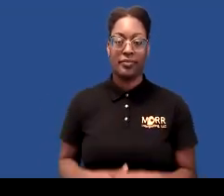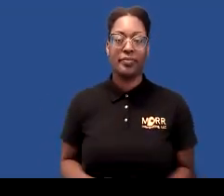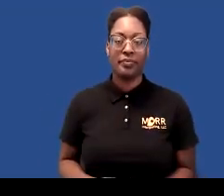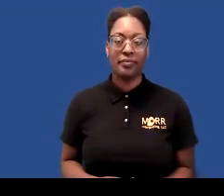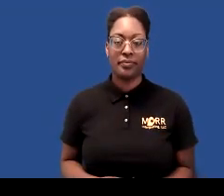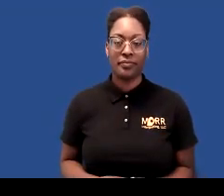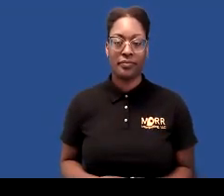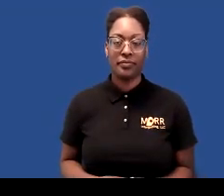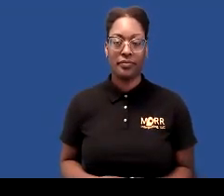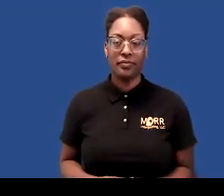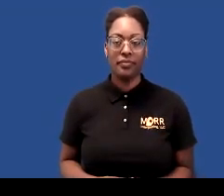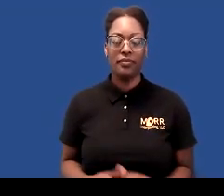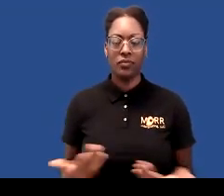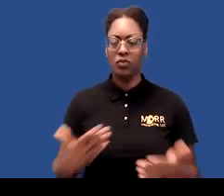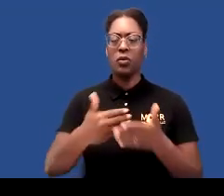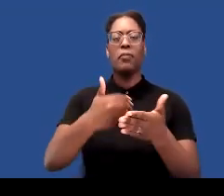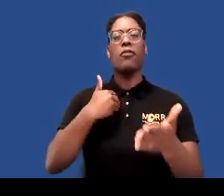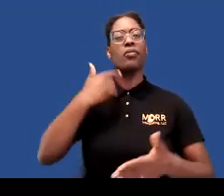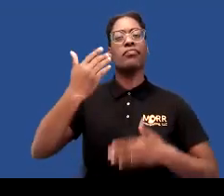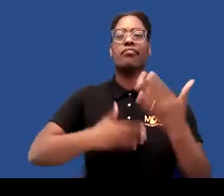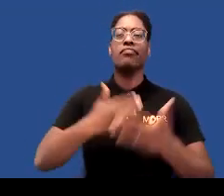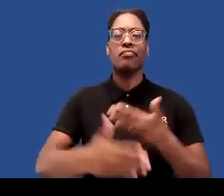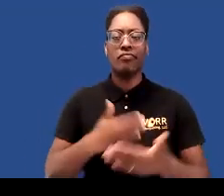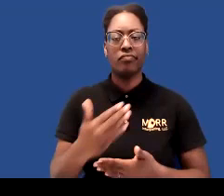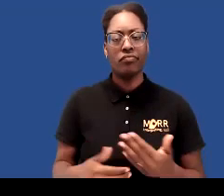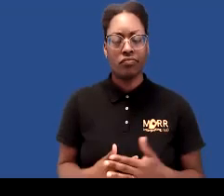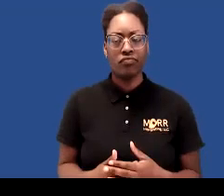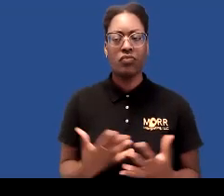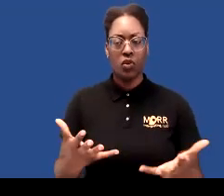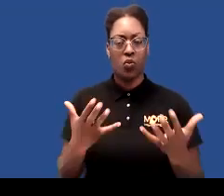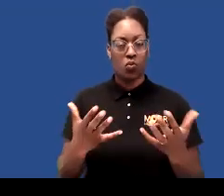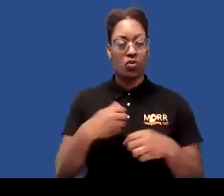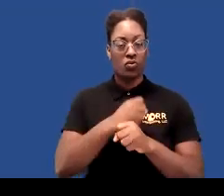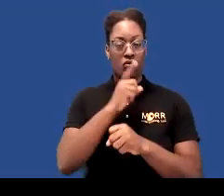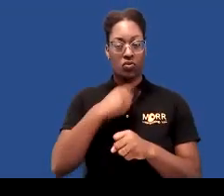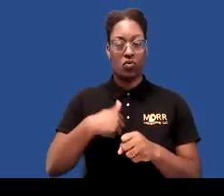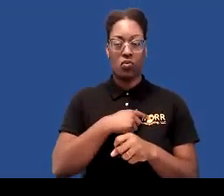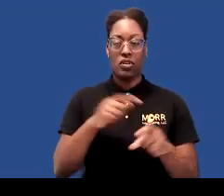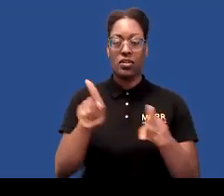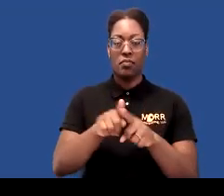So, before continuing on, I would like to make sure that we re all on the same page when it comes to asynchronous and antiracism.